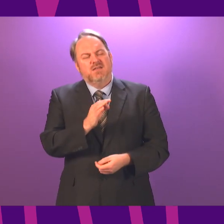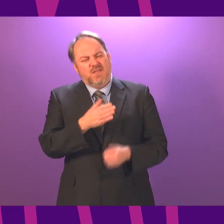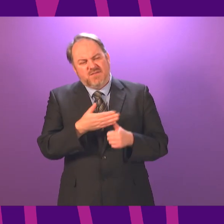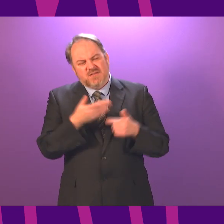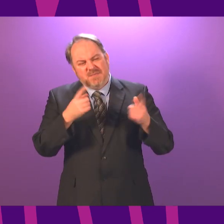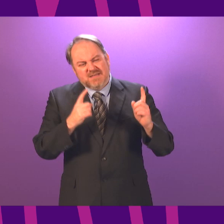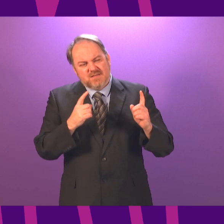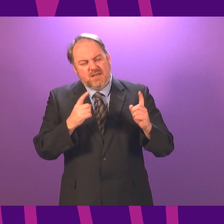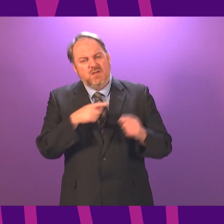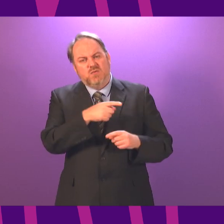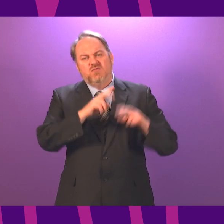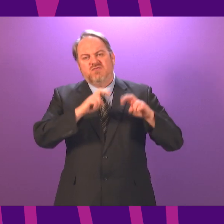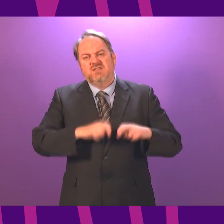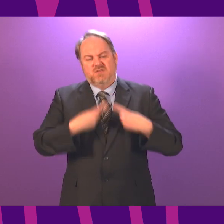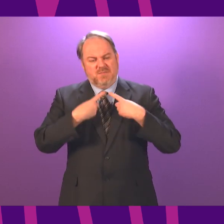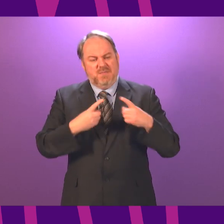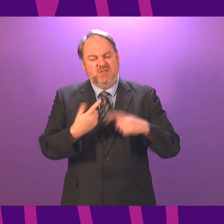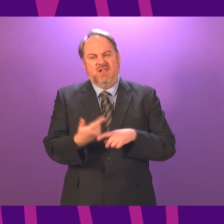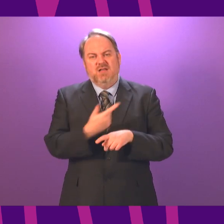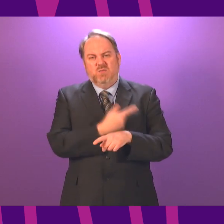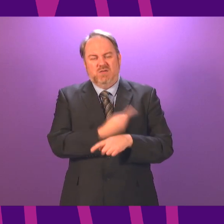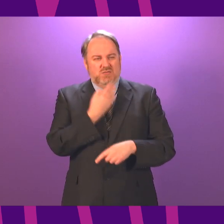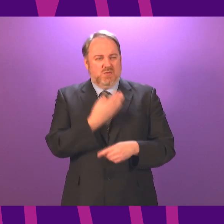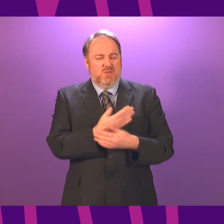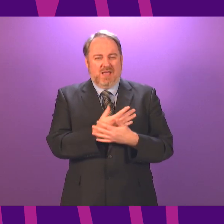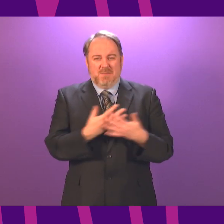last week showing the shocking levels of debt that students experience,